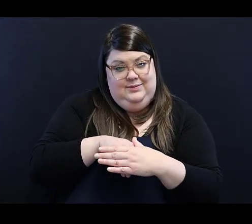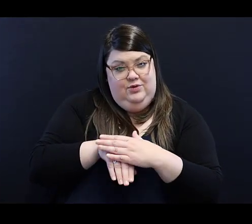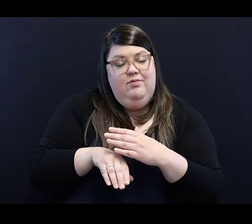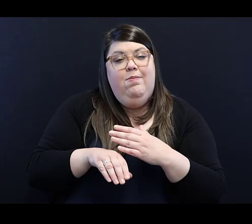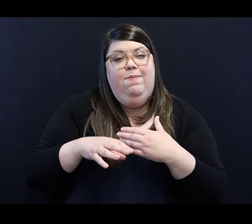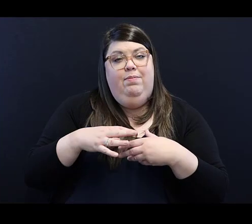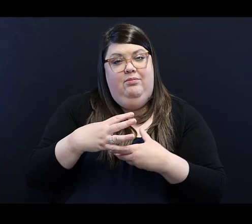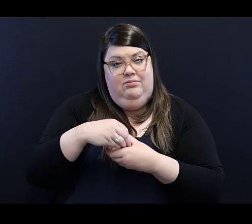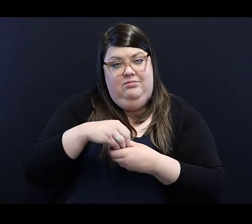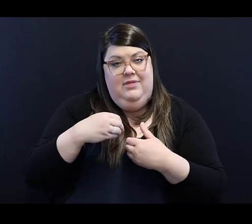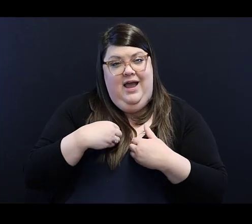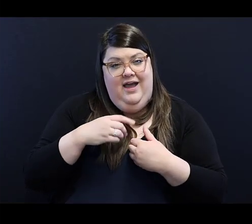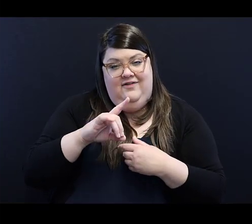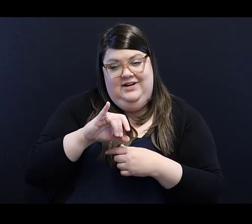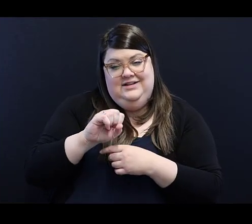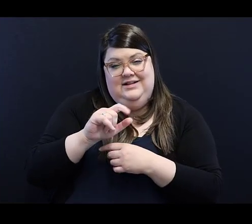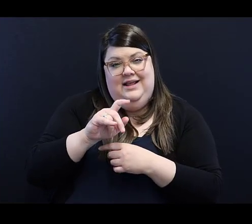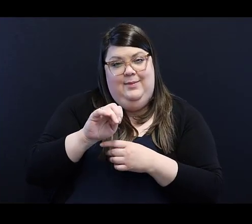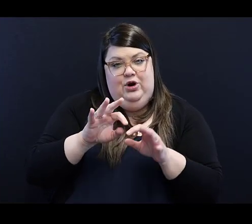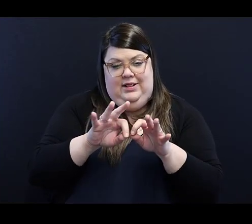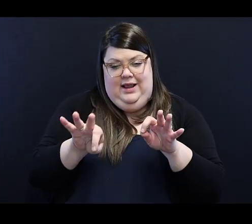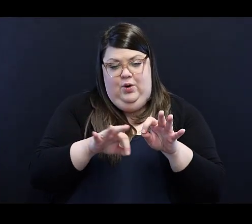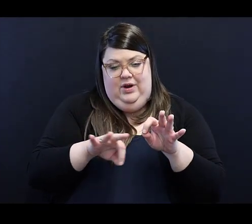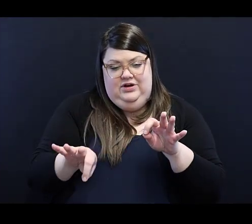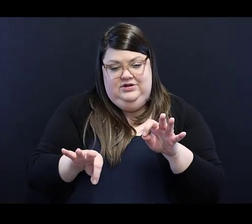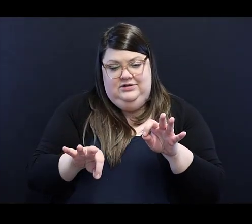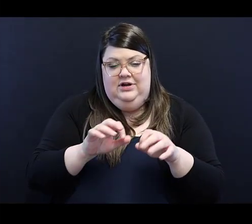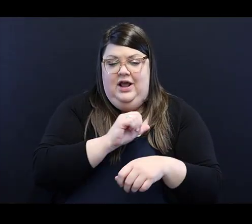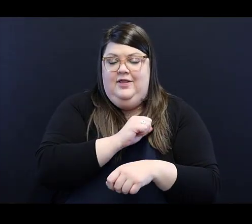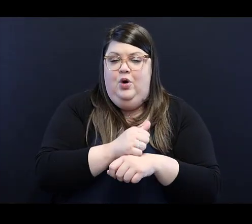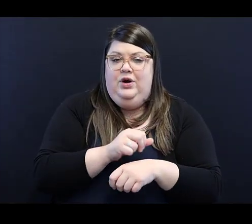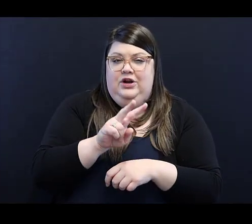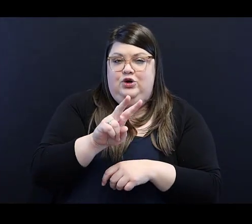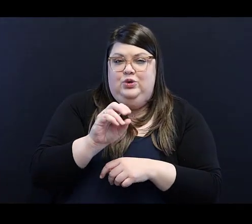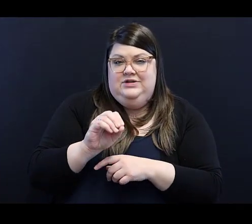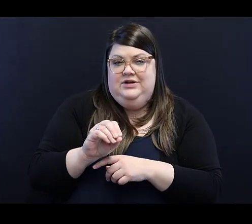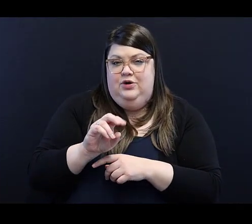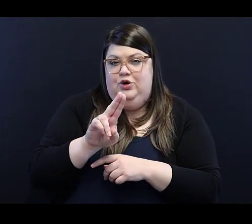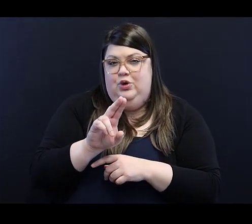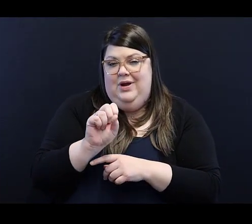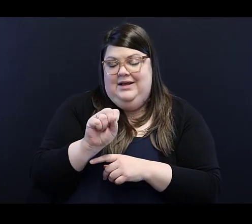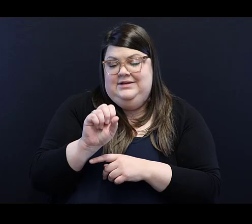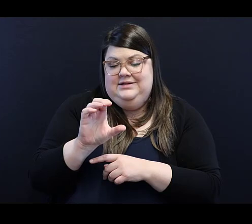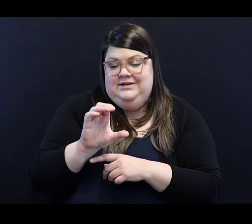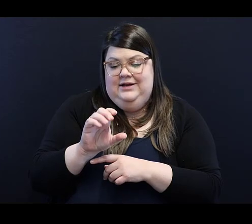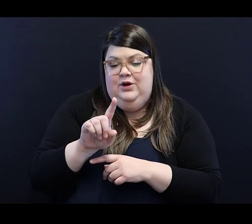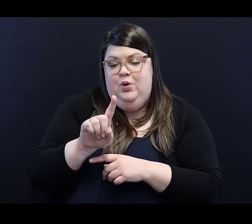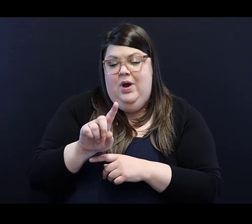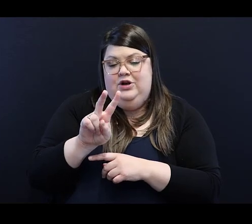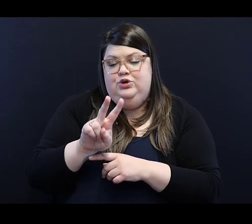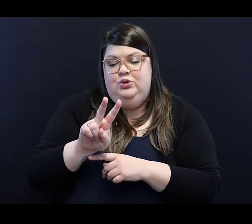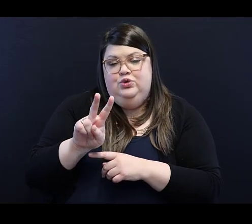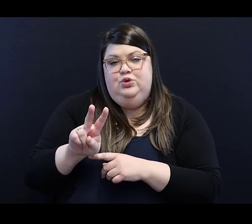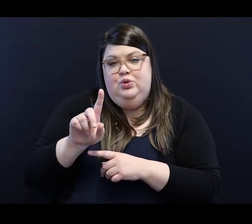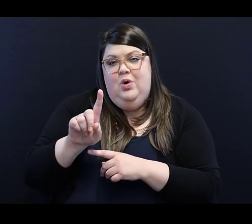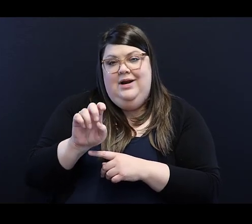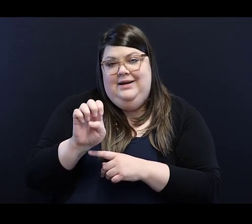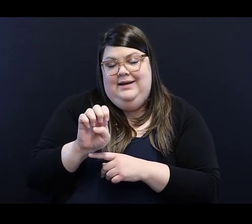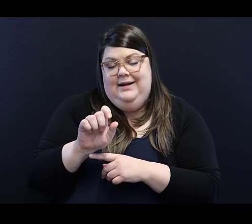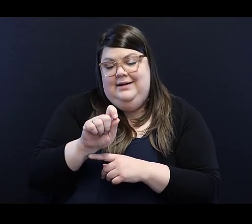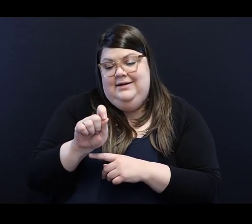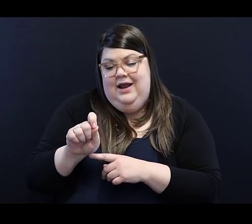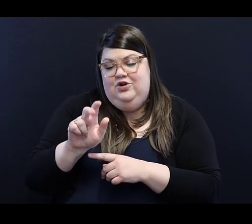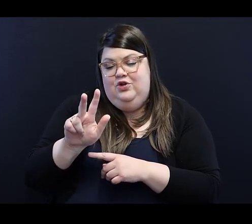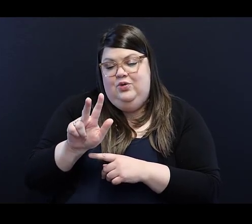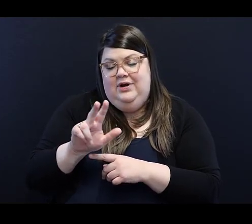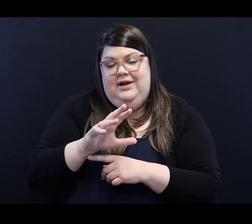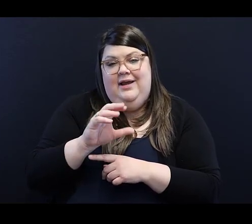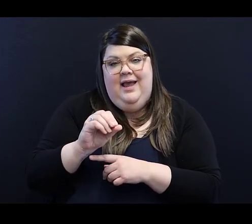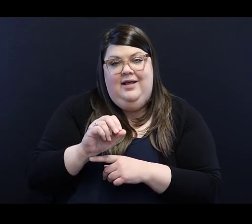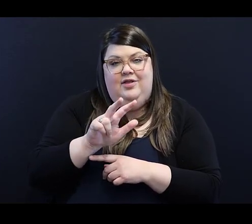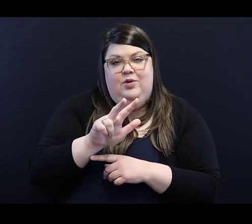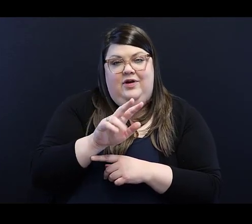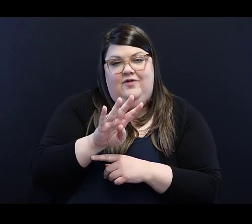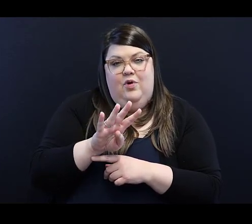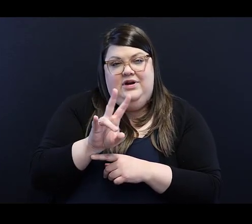contain the following disclaimer language (Authority: 20 U.S.C. 1221e-3 and 3474):